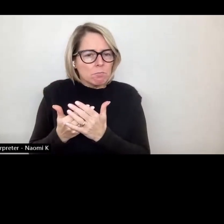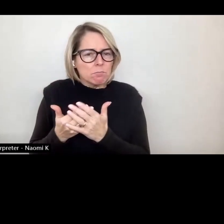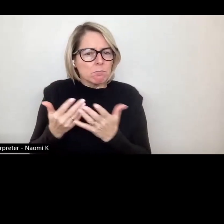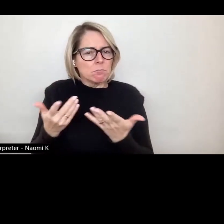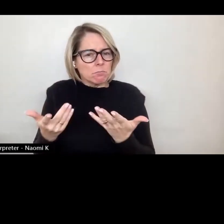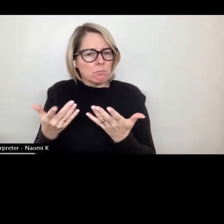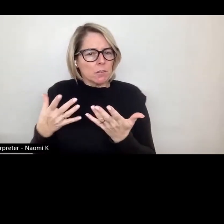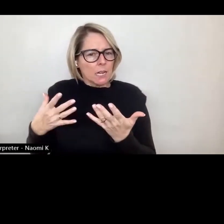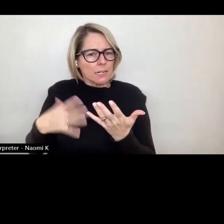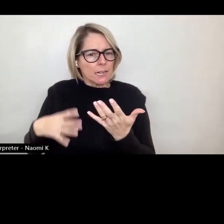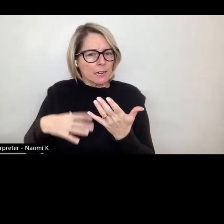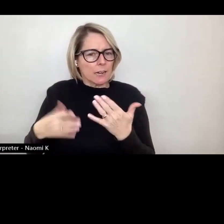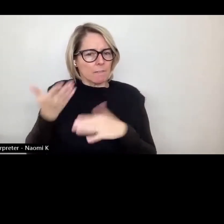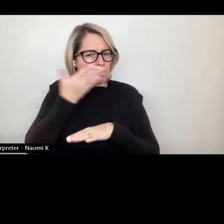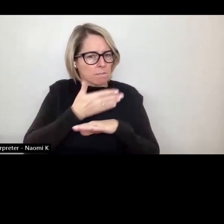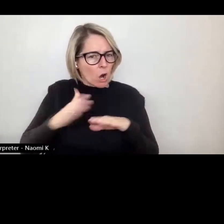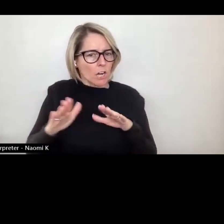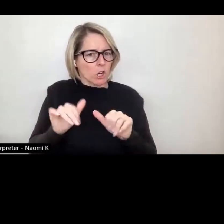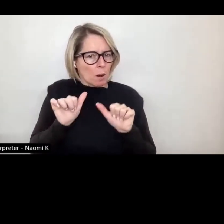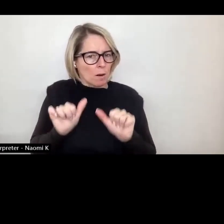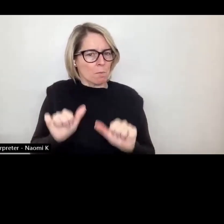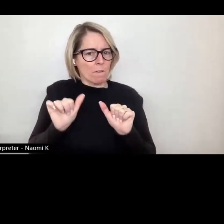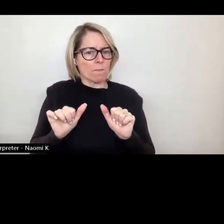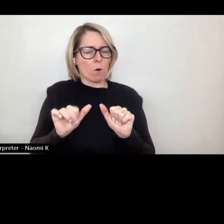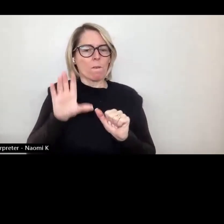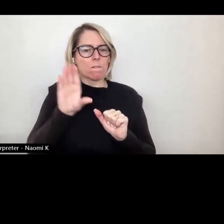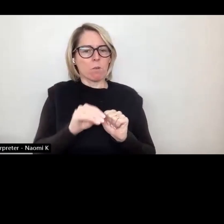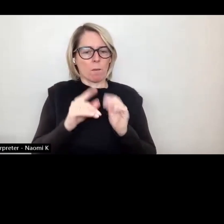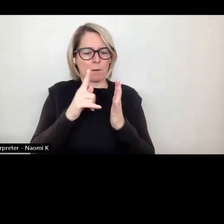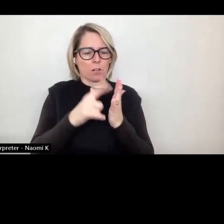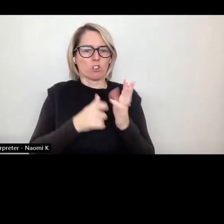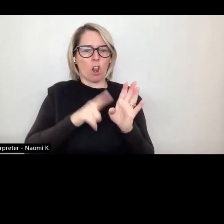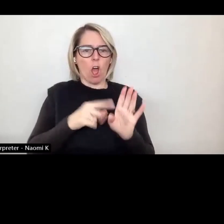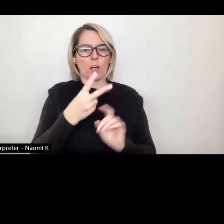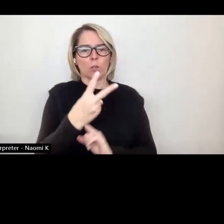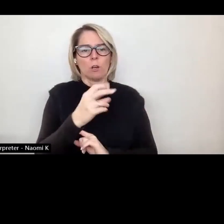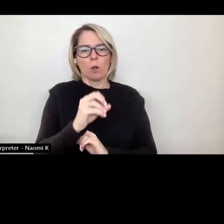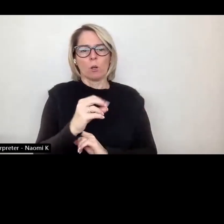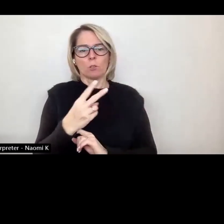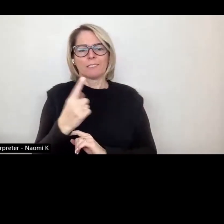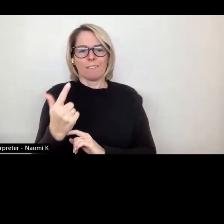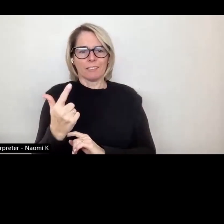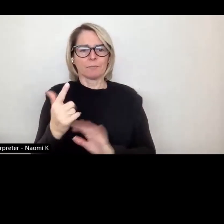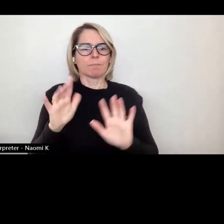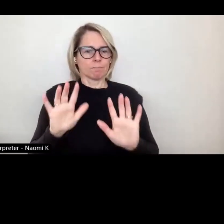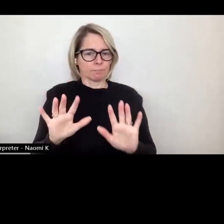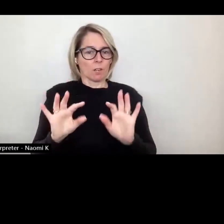Subcontracting arrangements would need approval for the new Grant period.